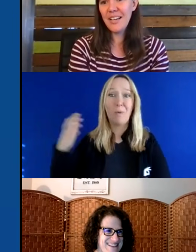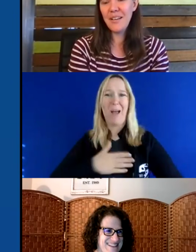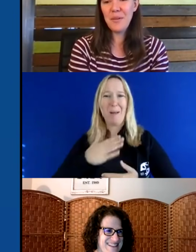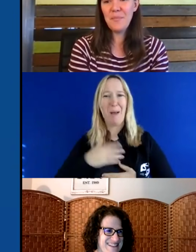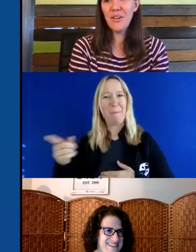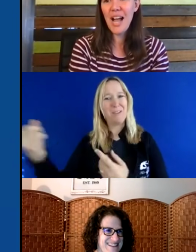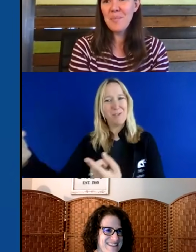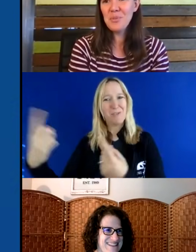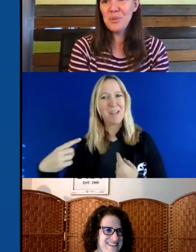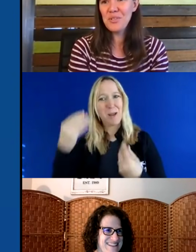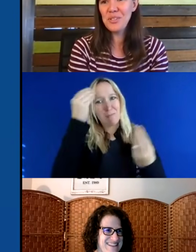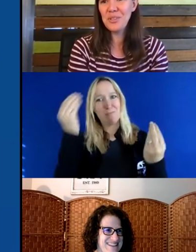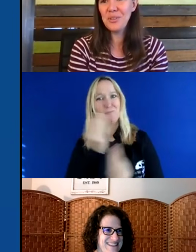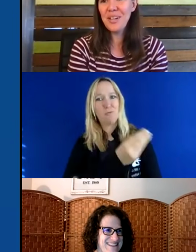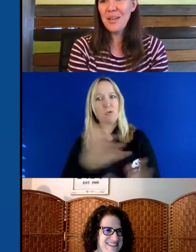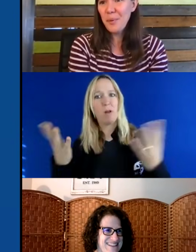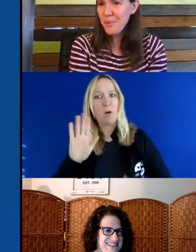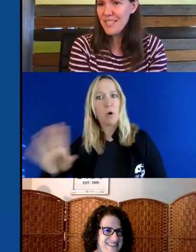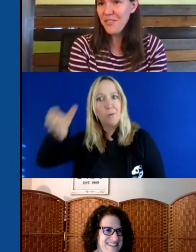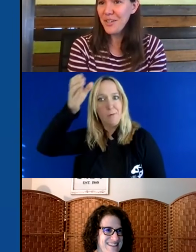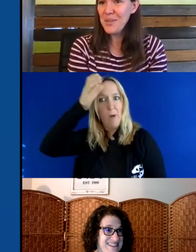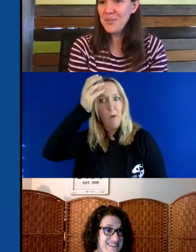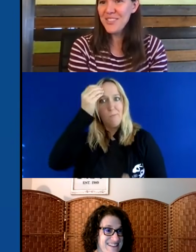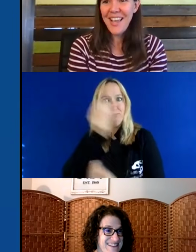Meryl, I'm going to put myself on mute,